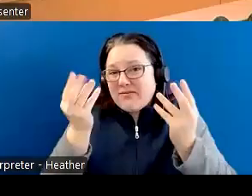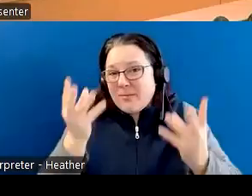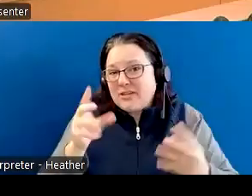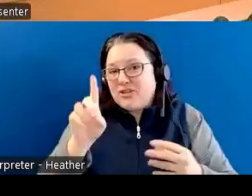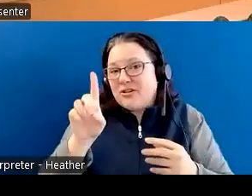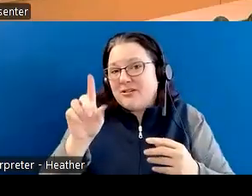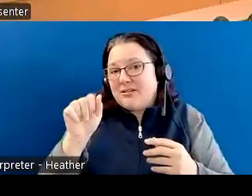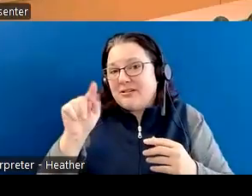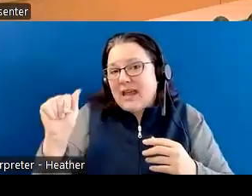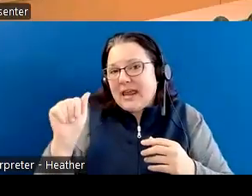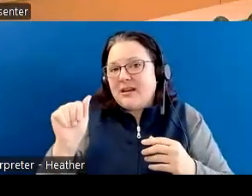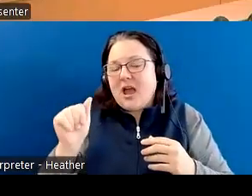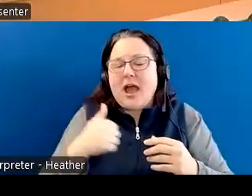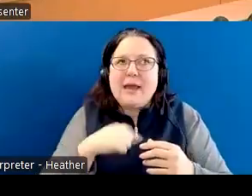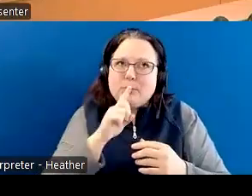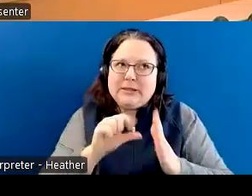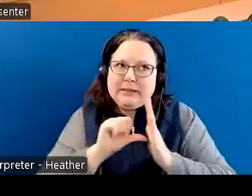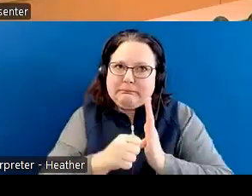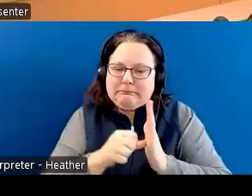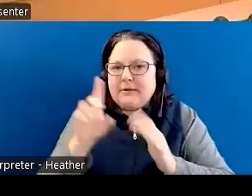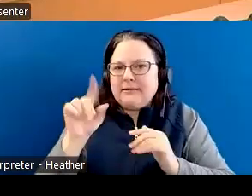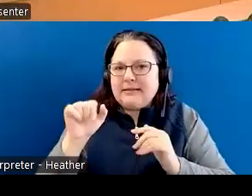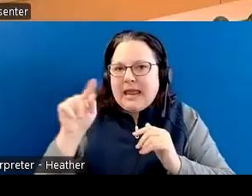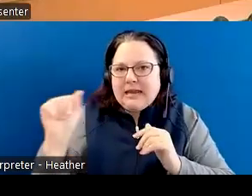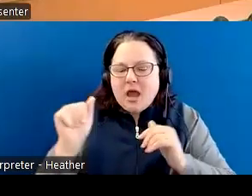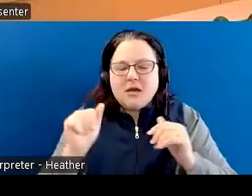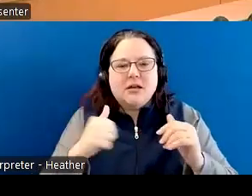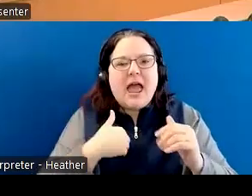now being collected. I'm very big on data. Um, I think, you know, putting out more surveys for